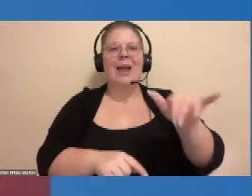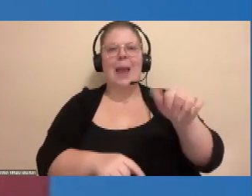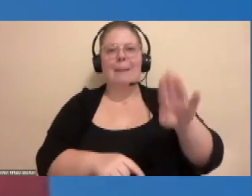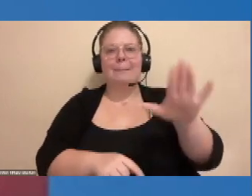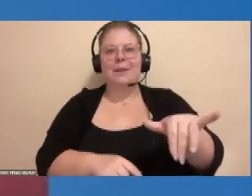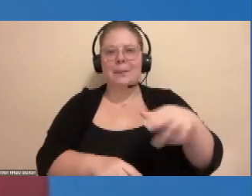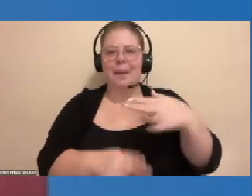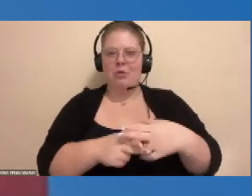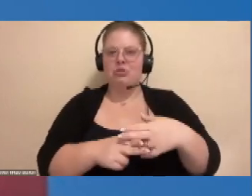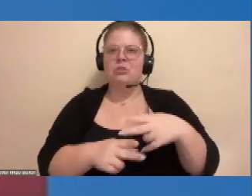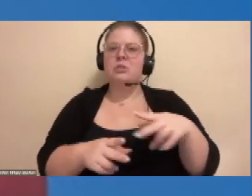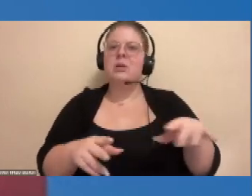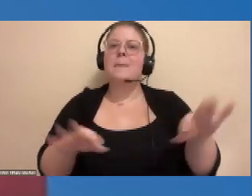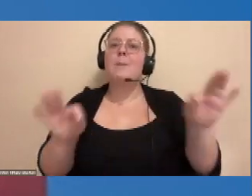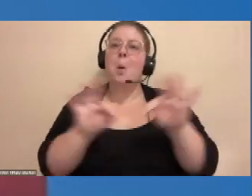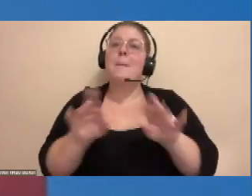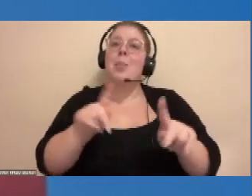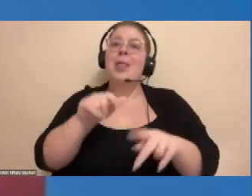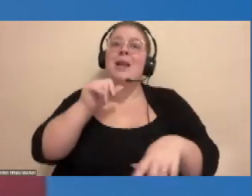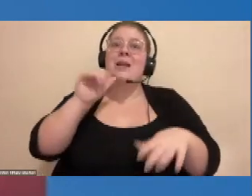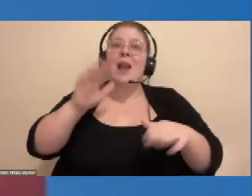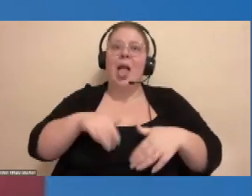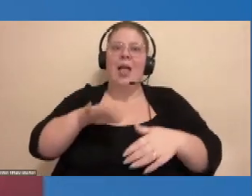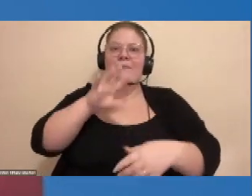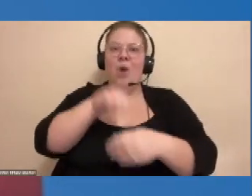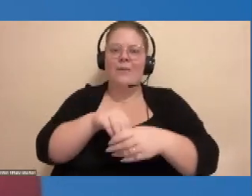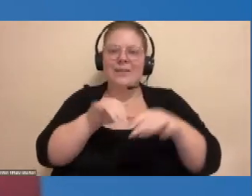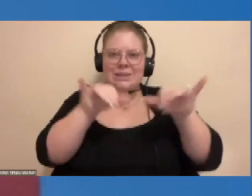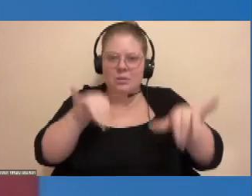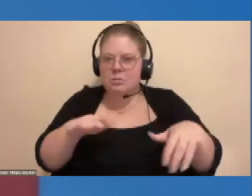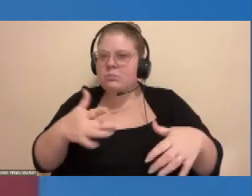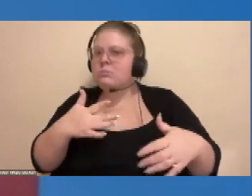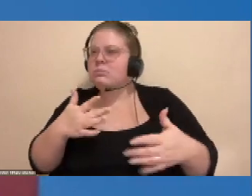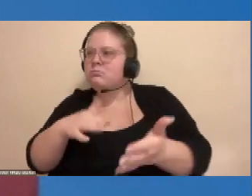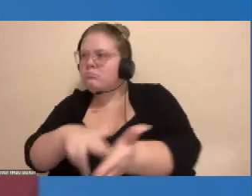the system and the general population too.